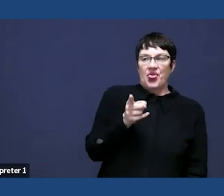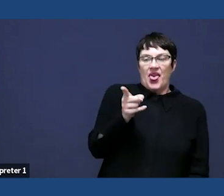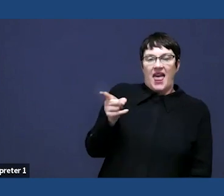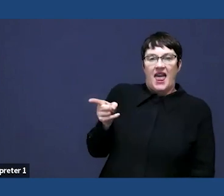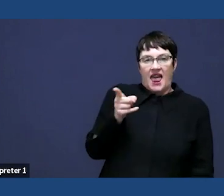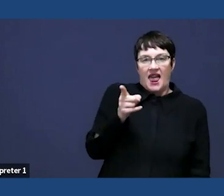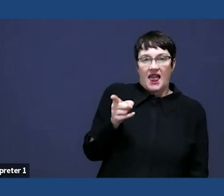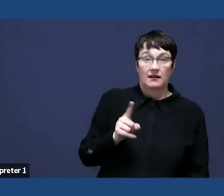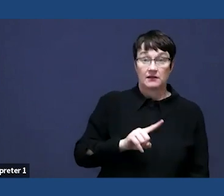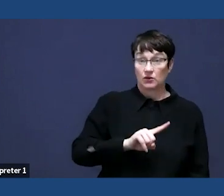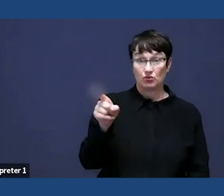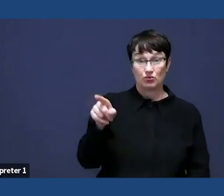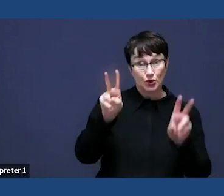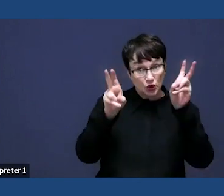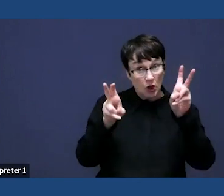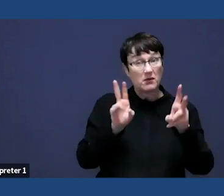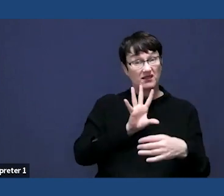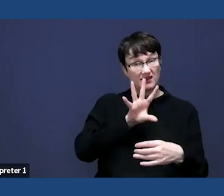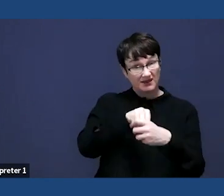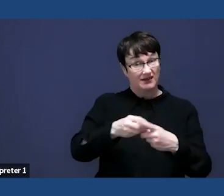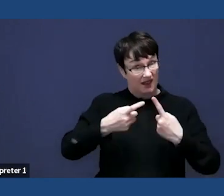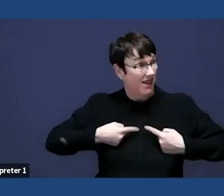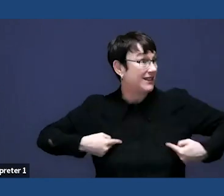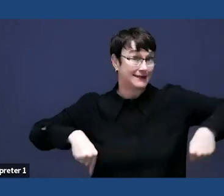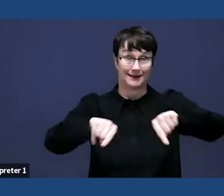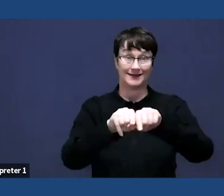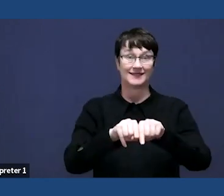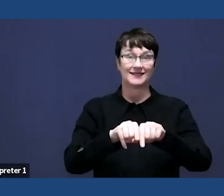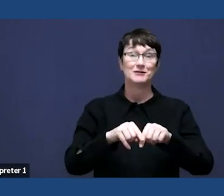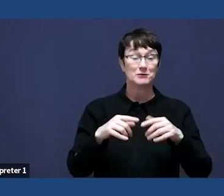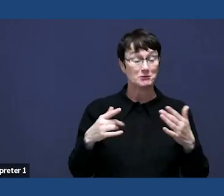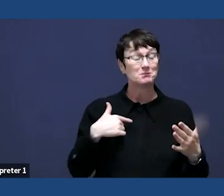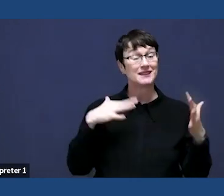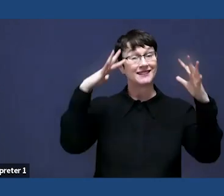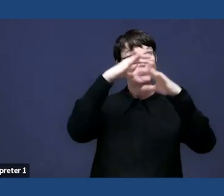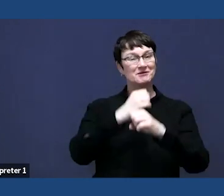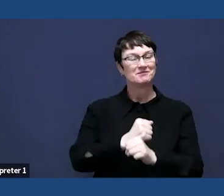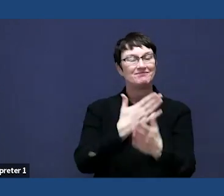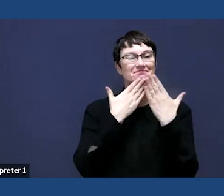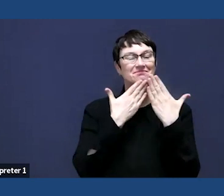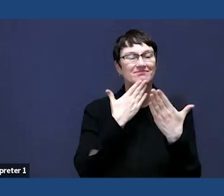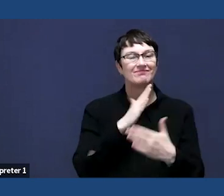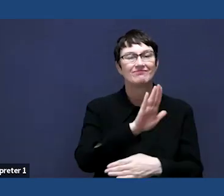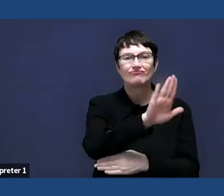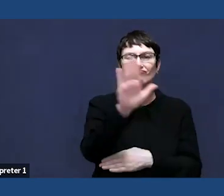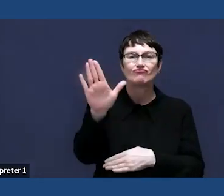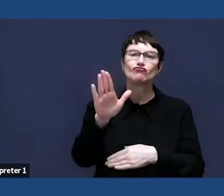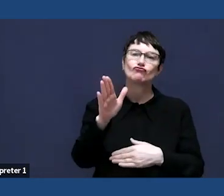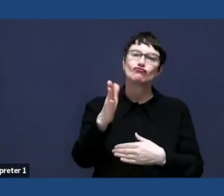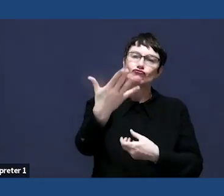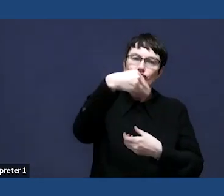With that, I thank you for your time. And we will continue this journey together.